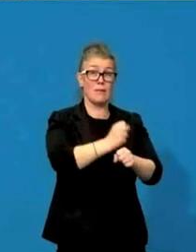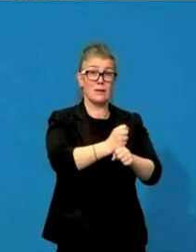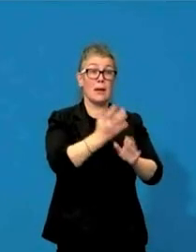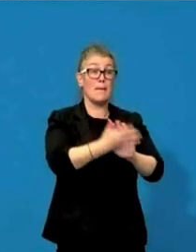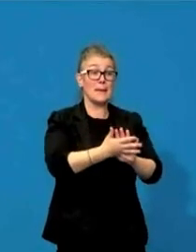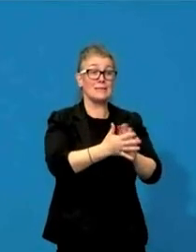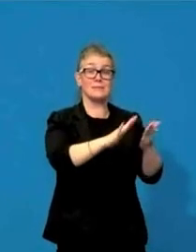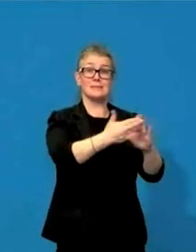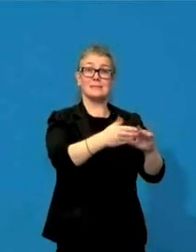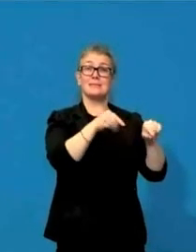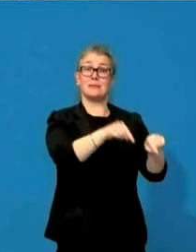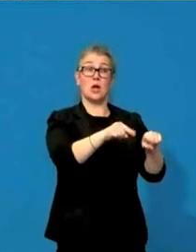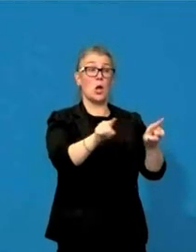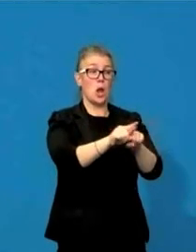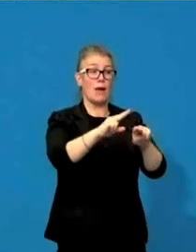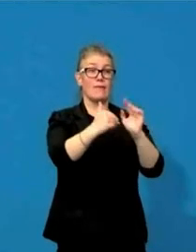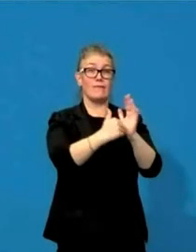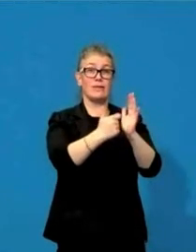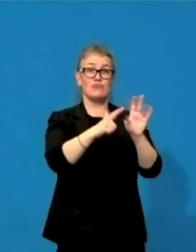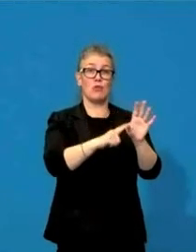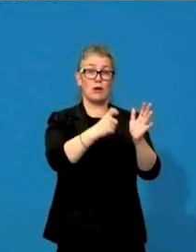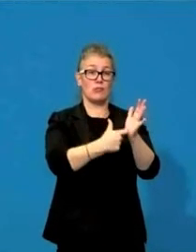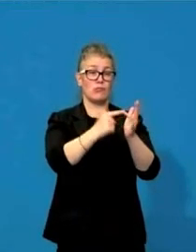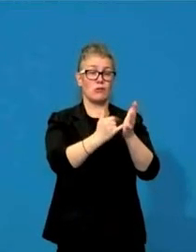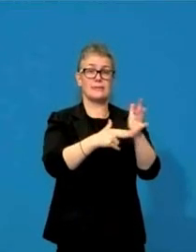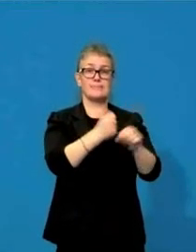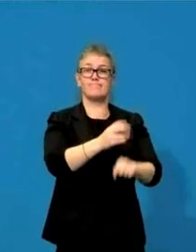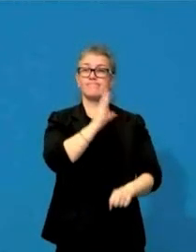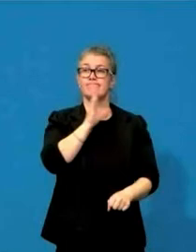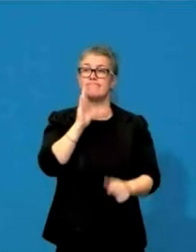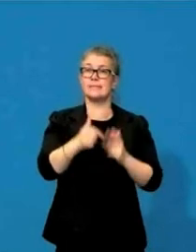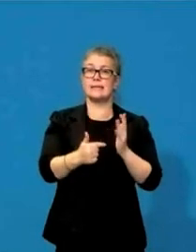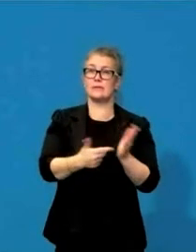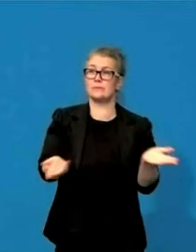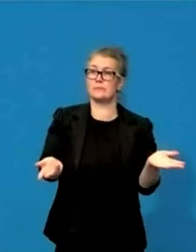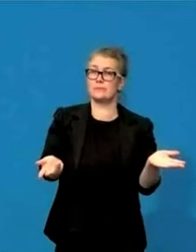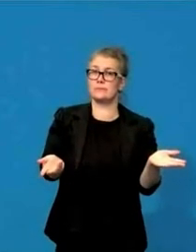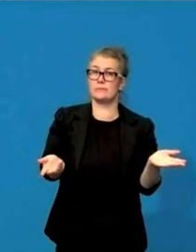to miss out. And the NDIS is now being seen to be the stopgap for that and it can't be,